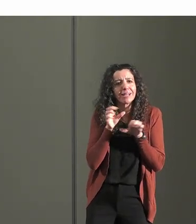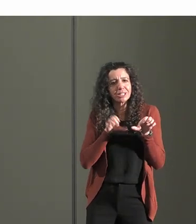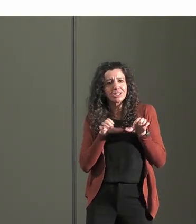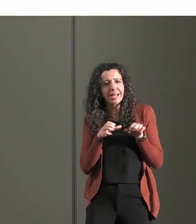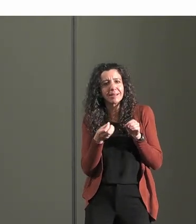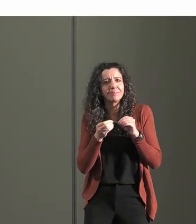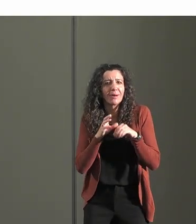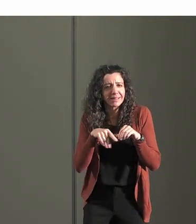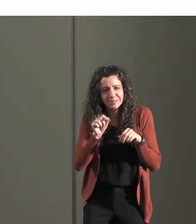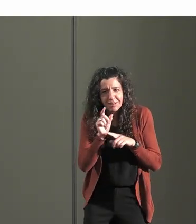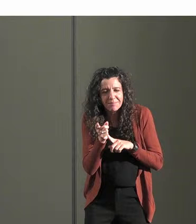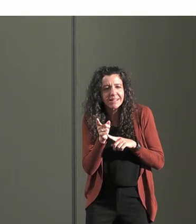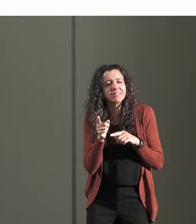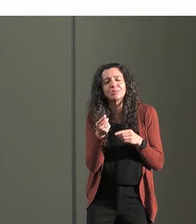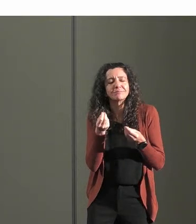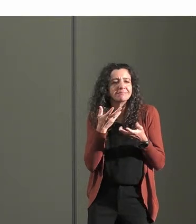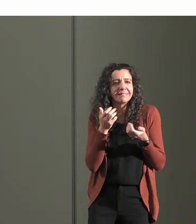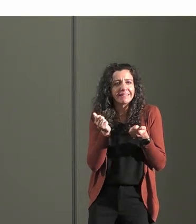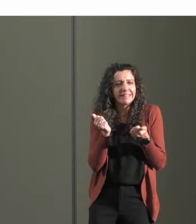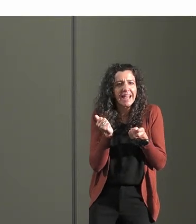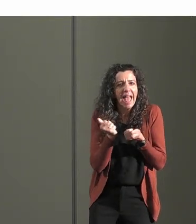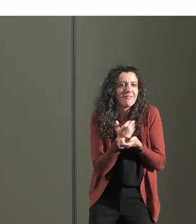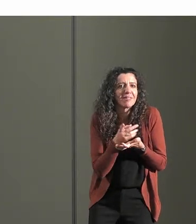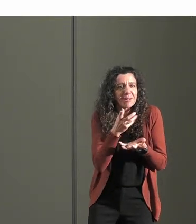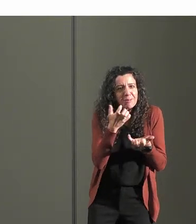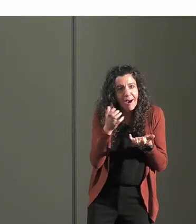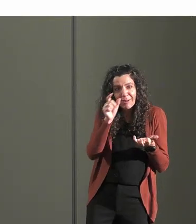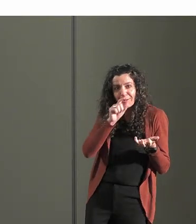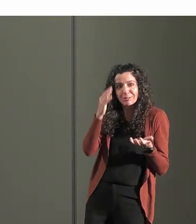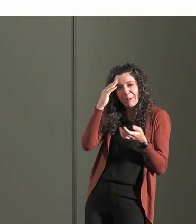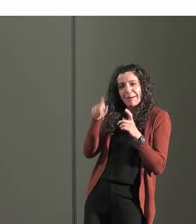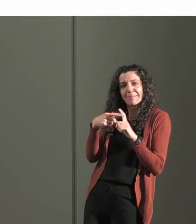time and you could hang out and chat about everything you like